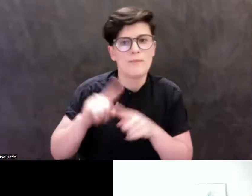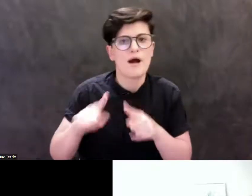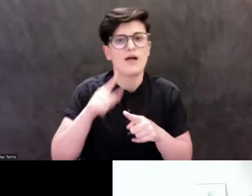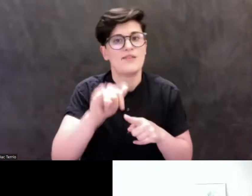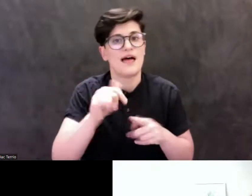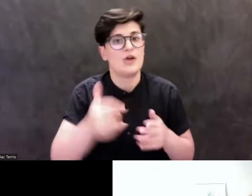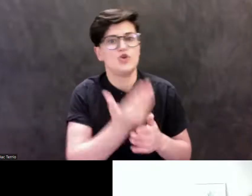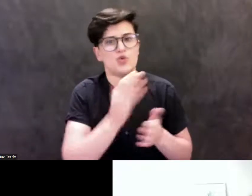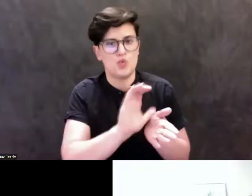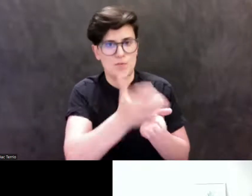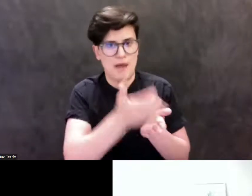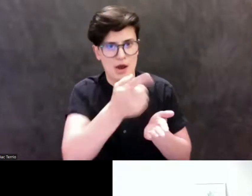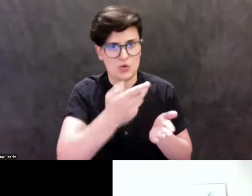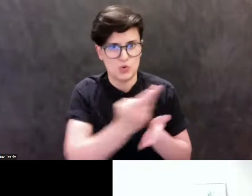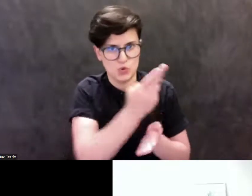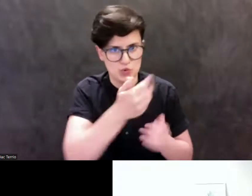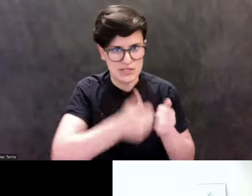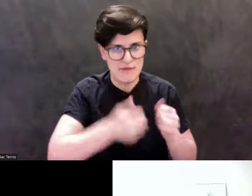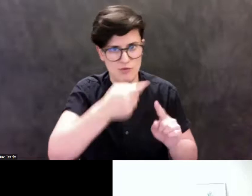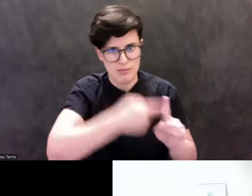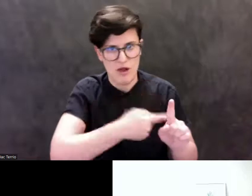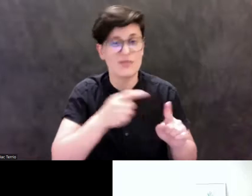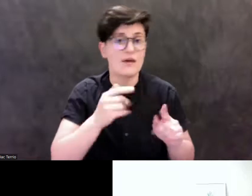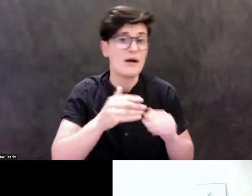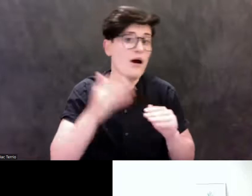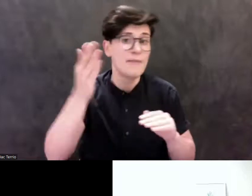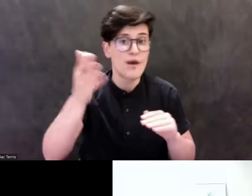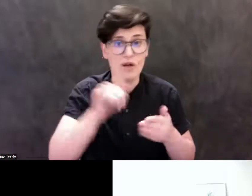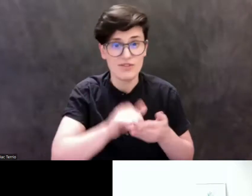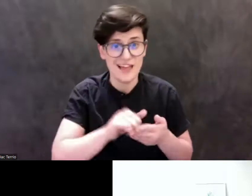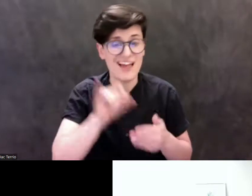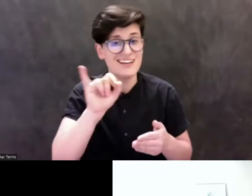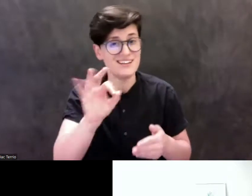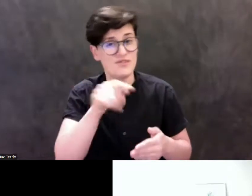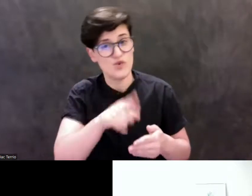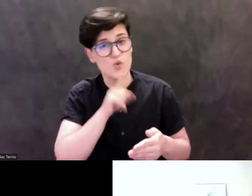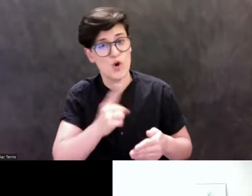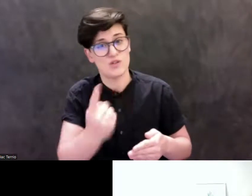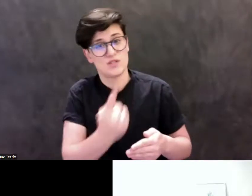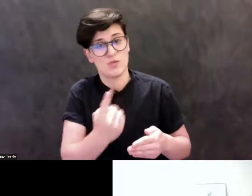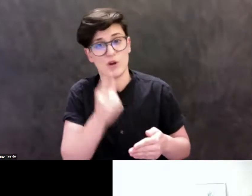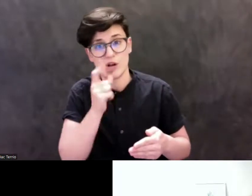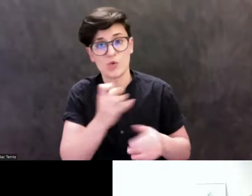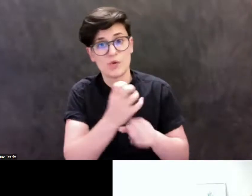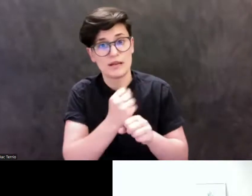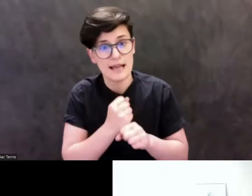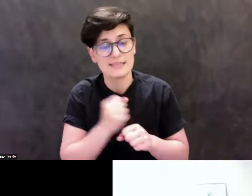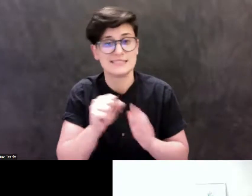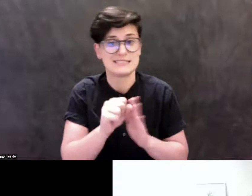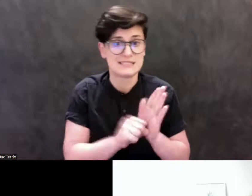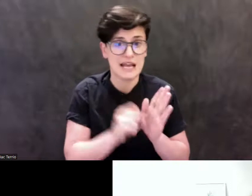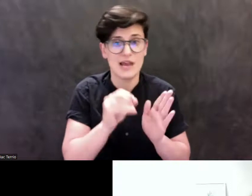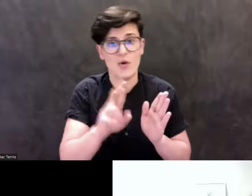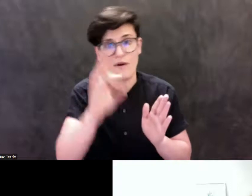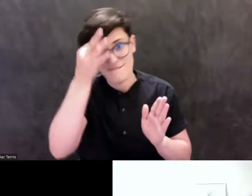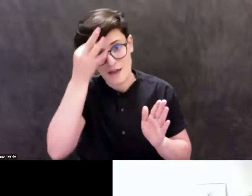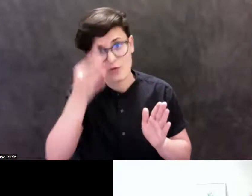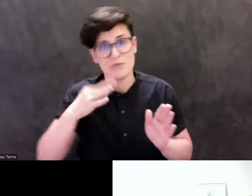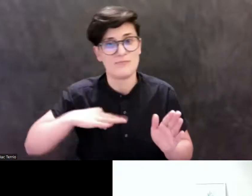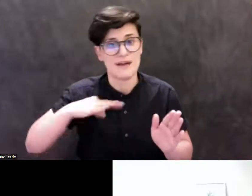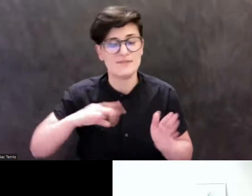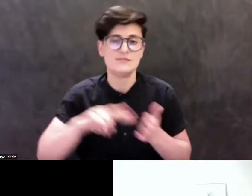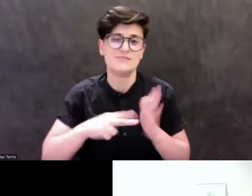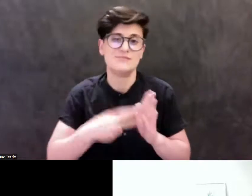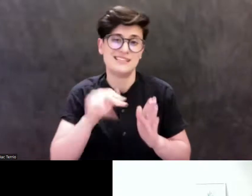Beyond that, if you are someone that receives state or federal benefits, so if you are on